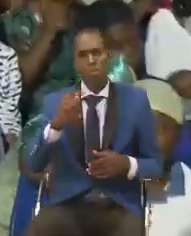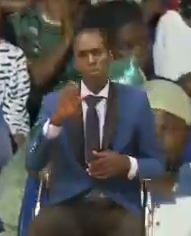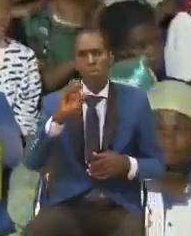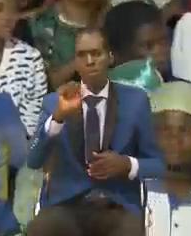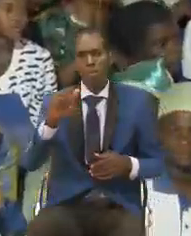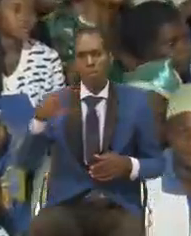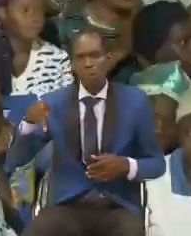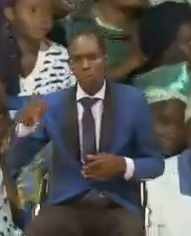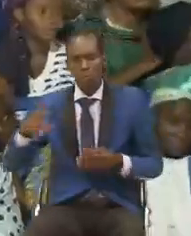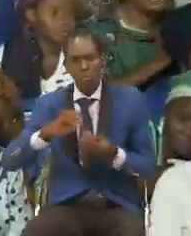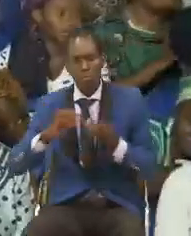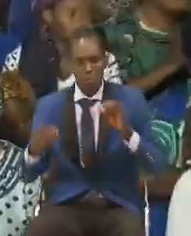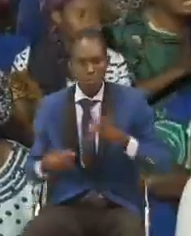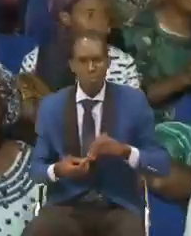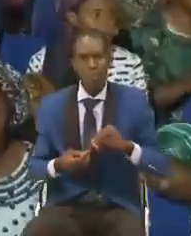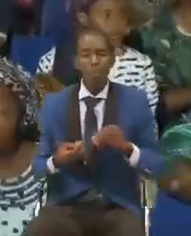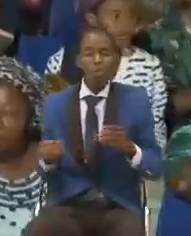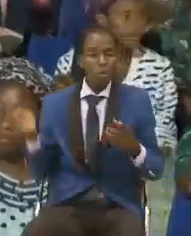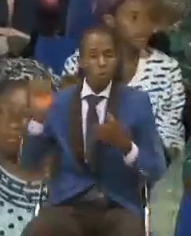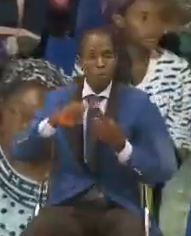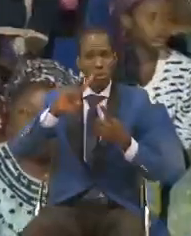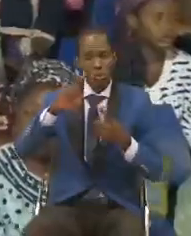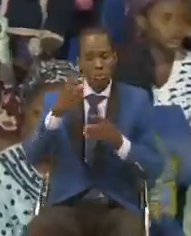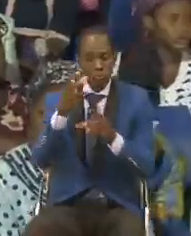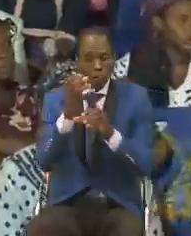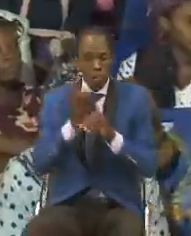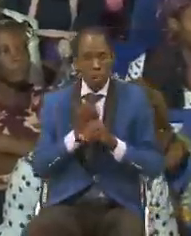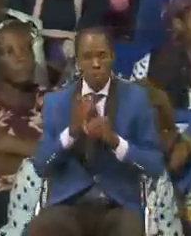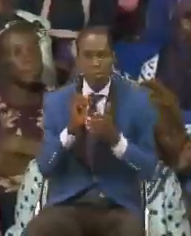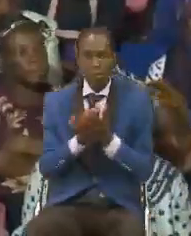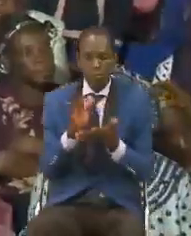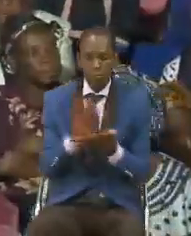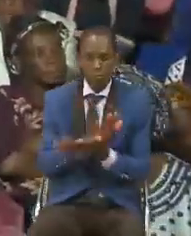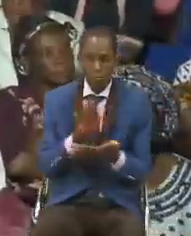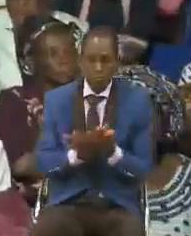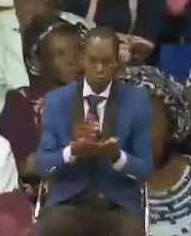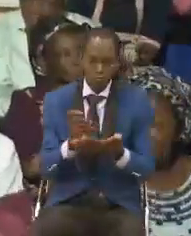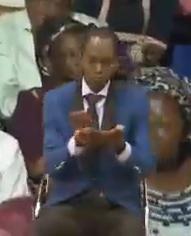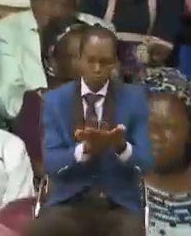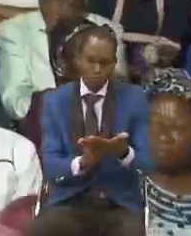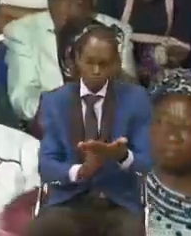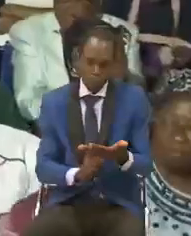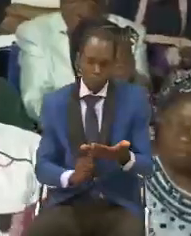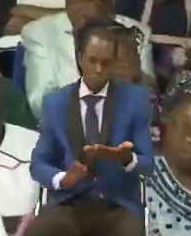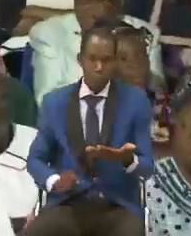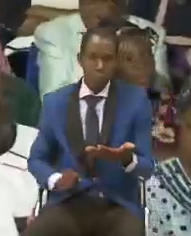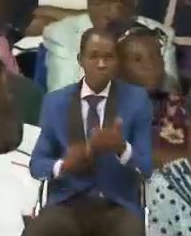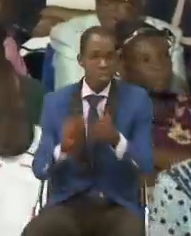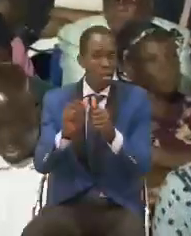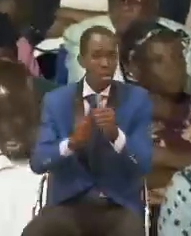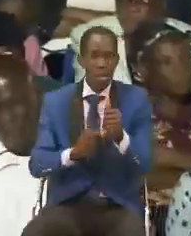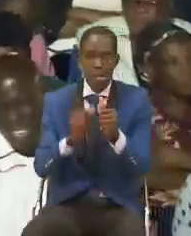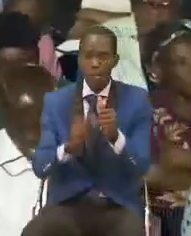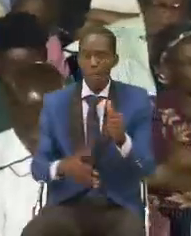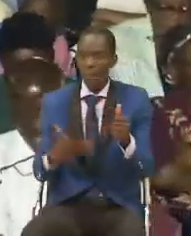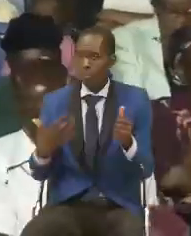by the grace of god remain standing they give you a slip to feel complete its your names